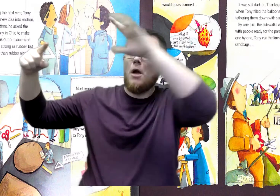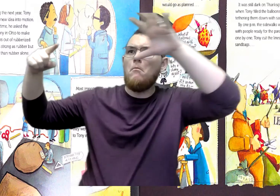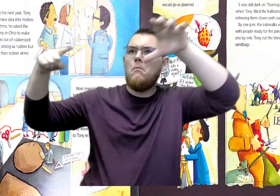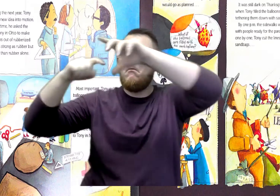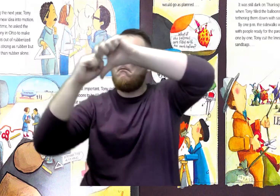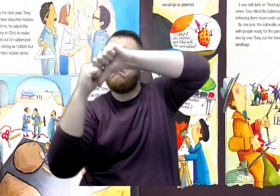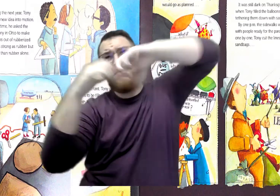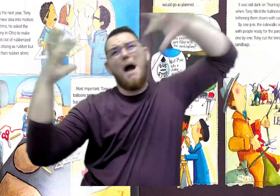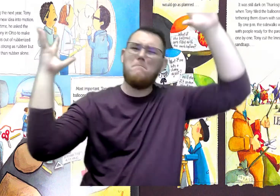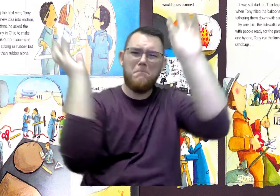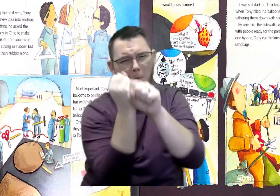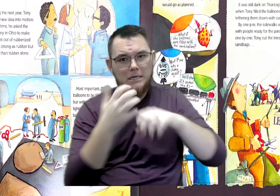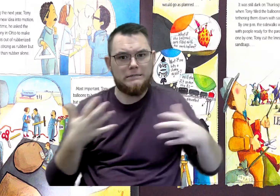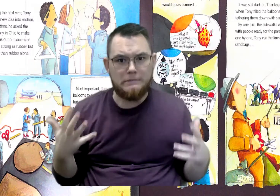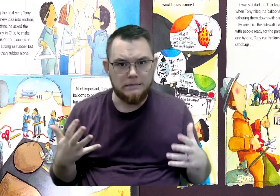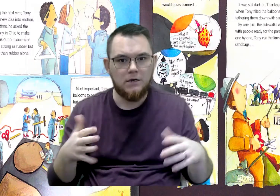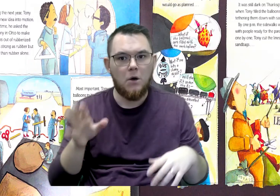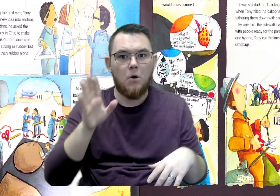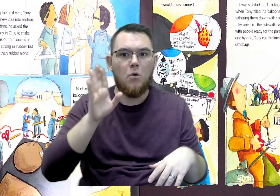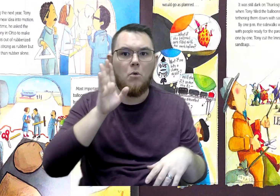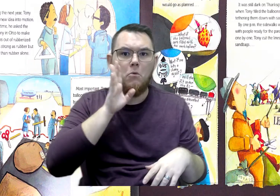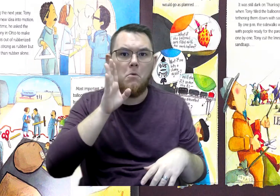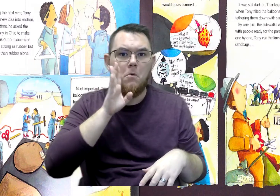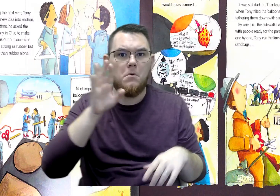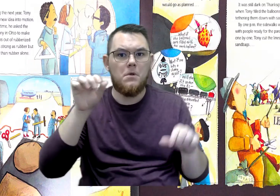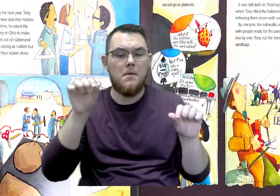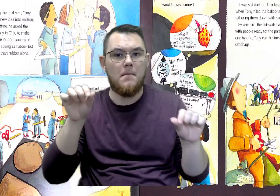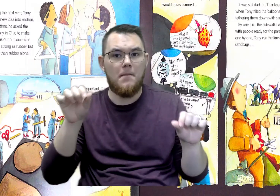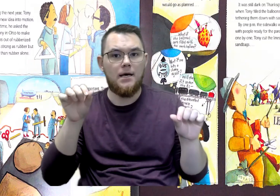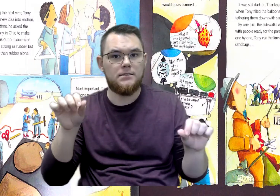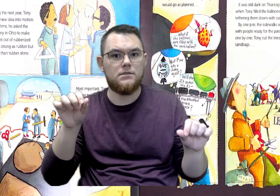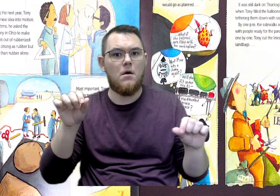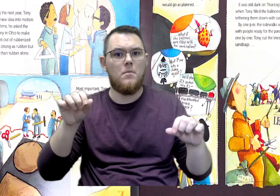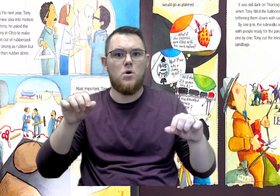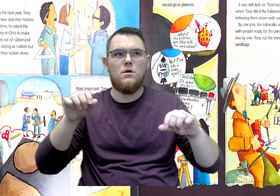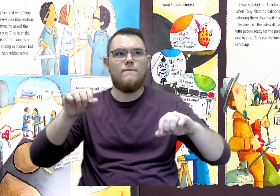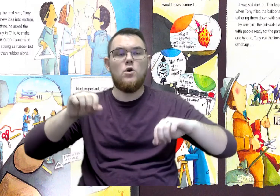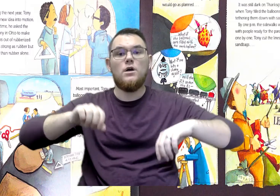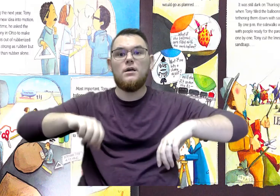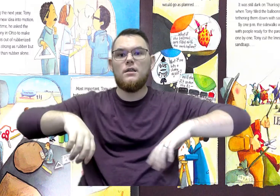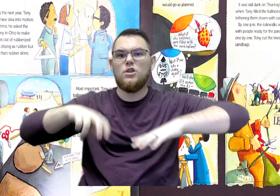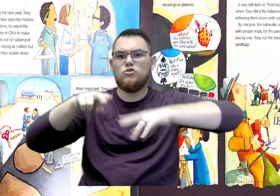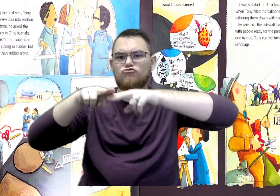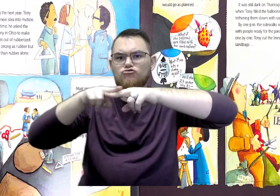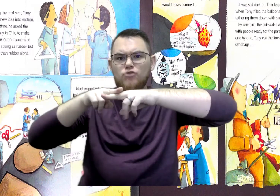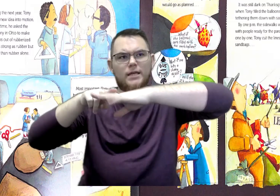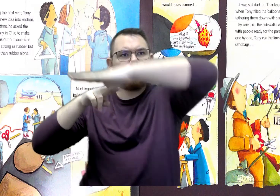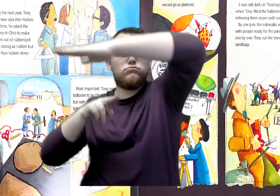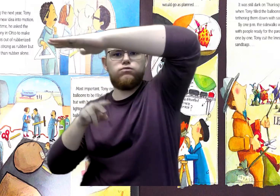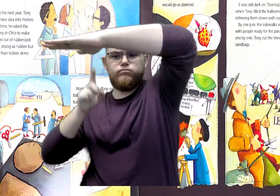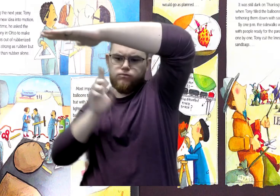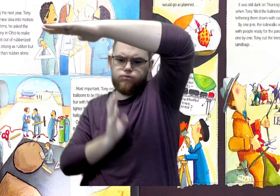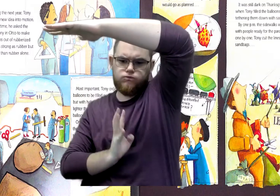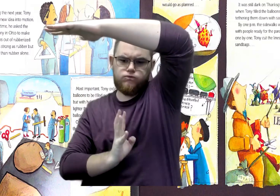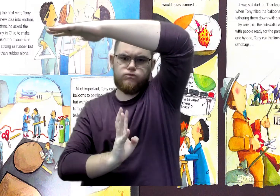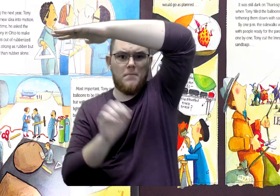Will they fit under the elevated train track?